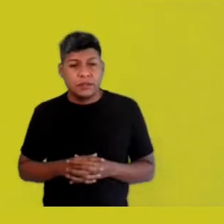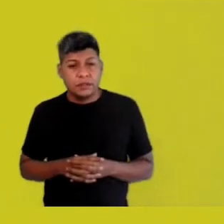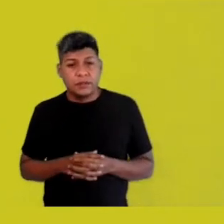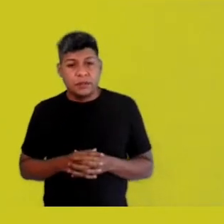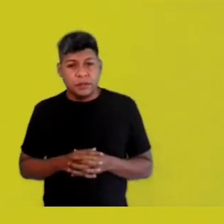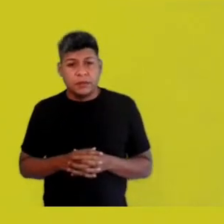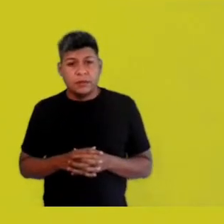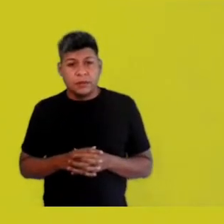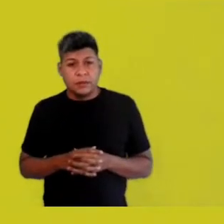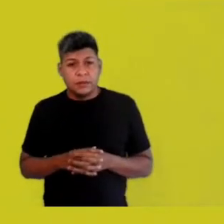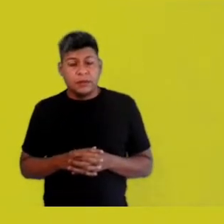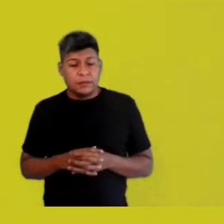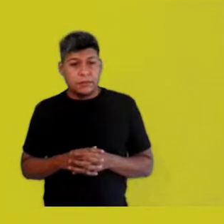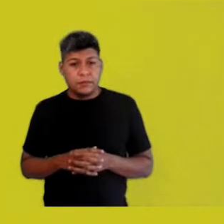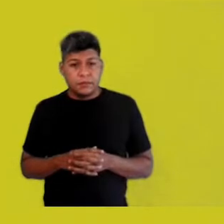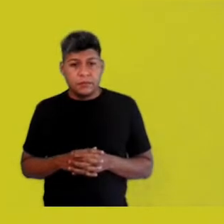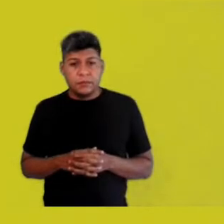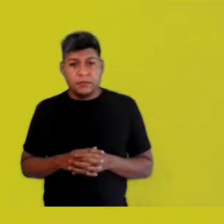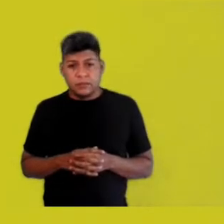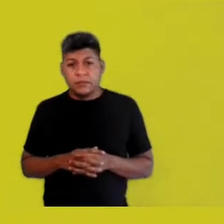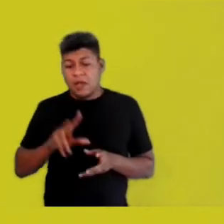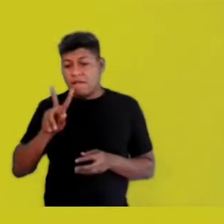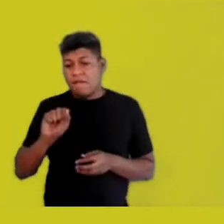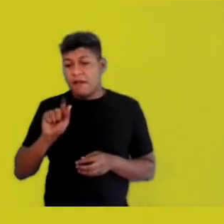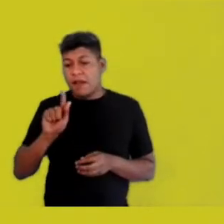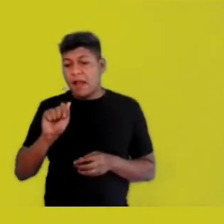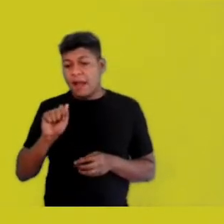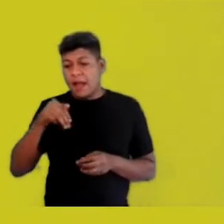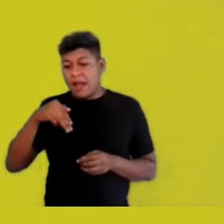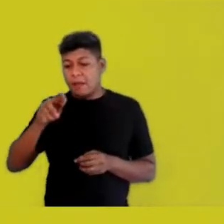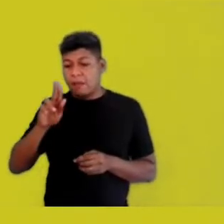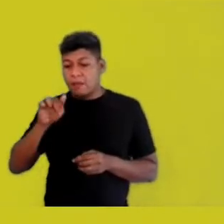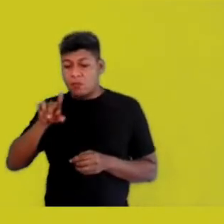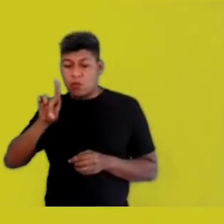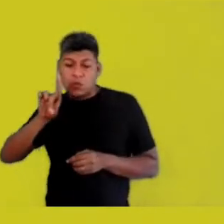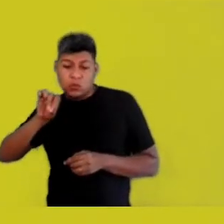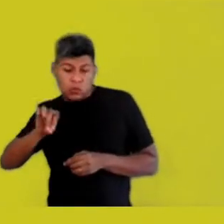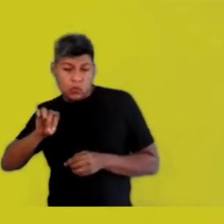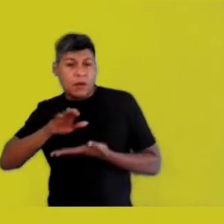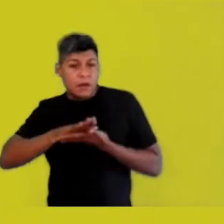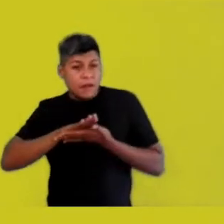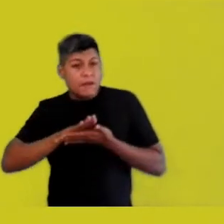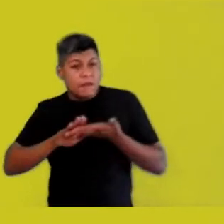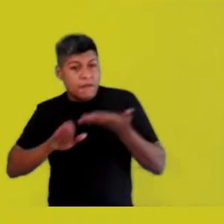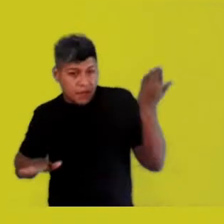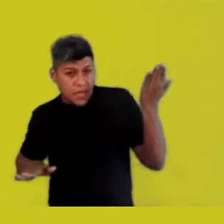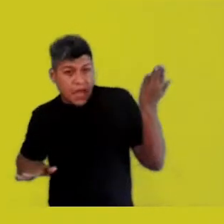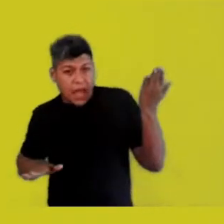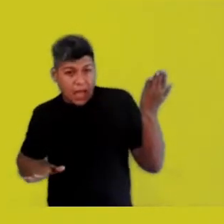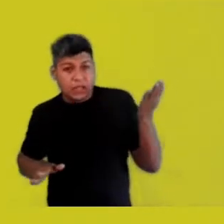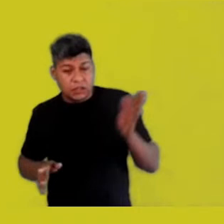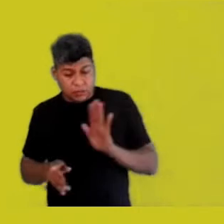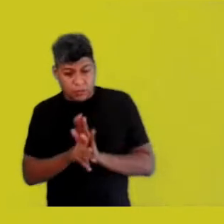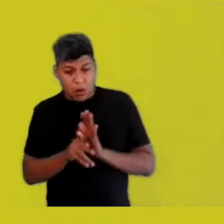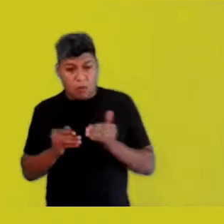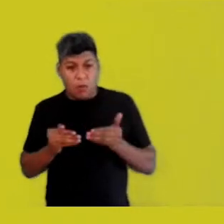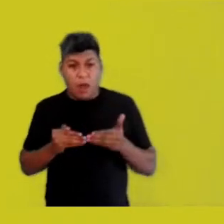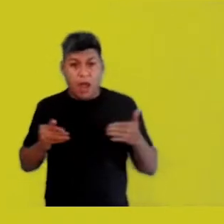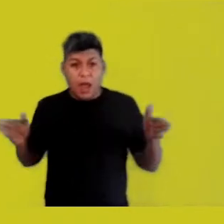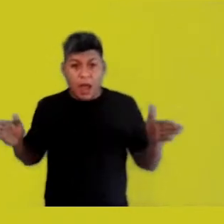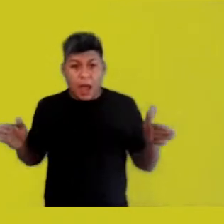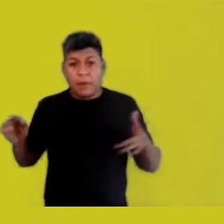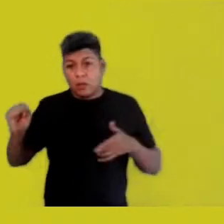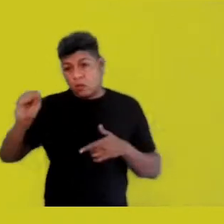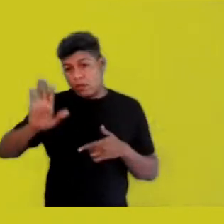of Vagamundos, the voyages while opening these portals, these yards.